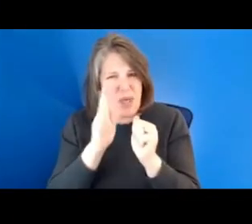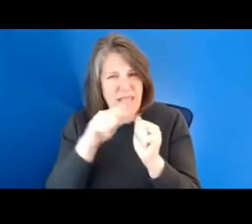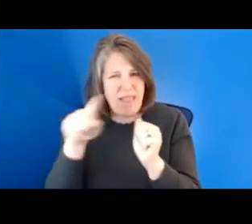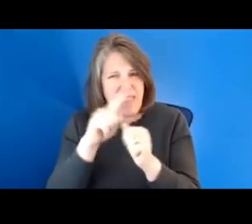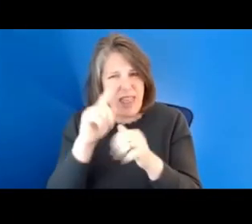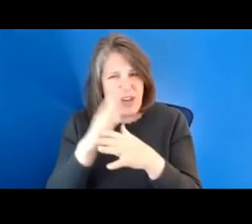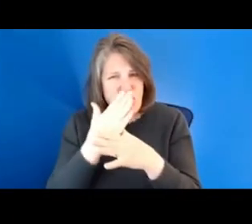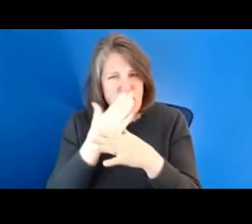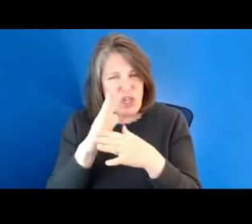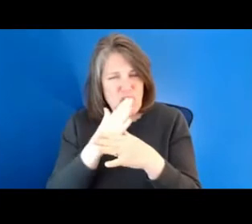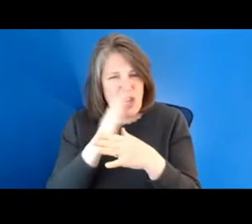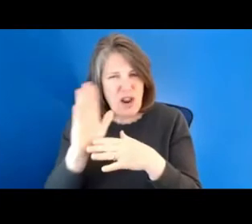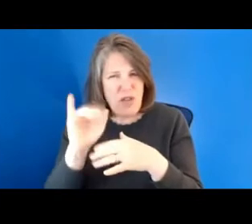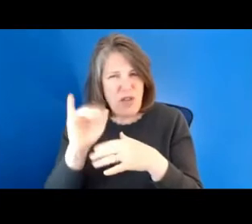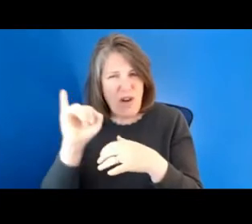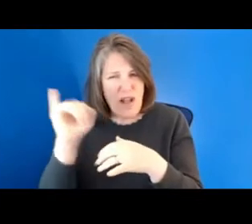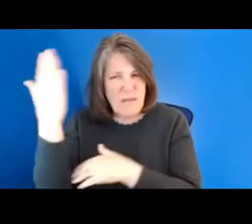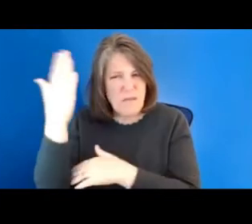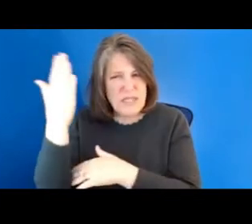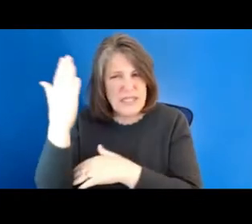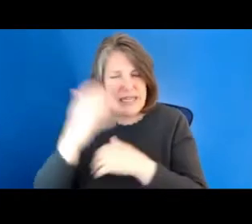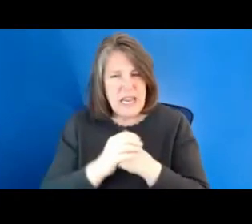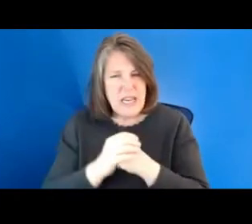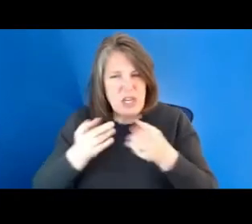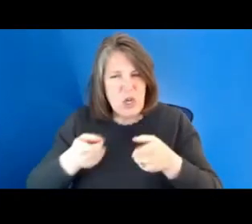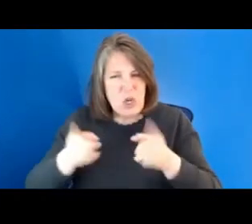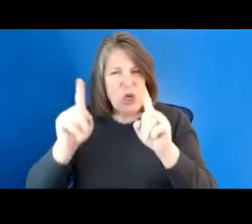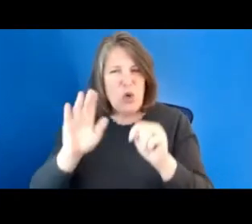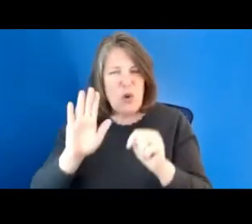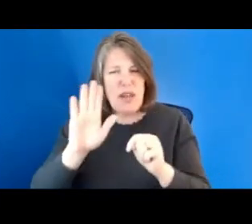their iPresentation 17:19:29 during their --